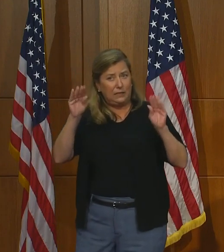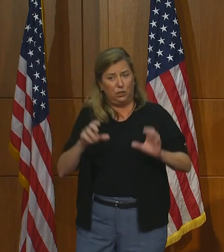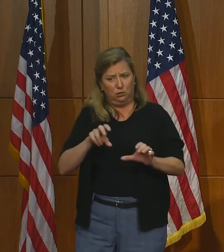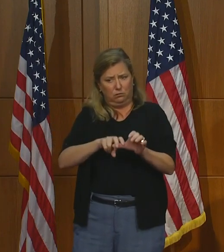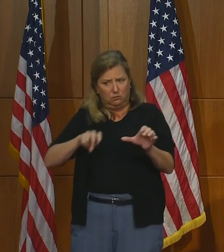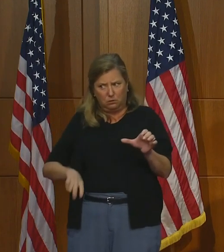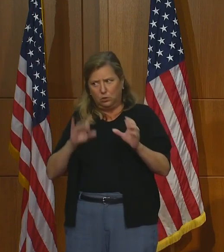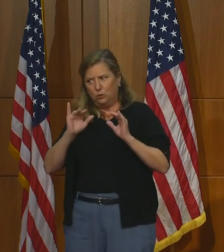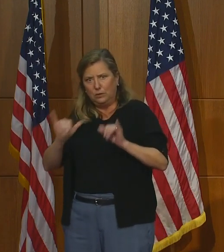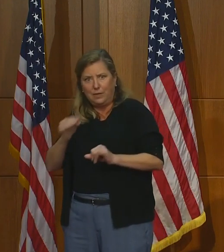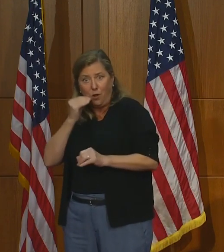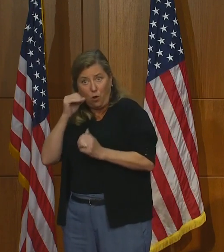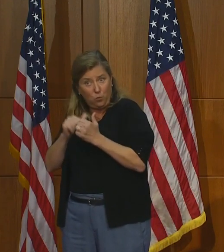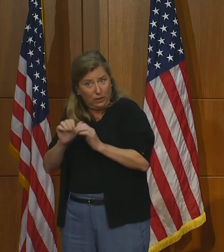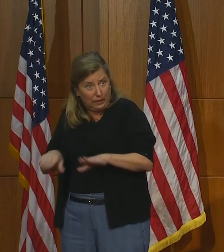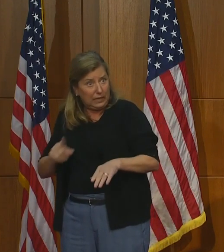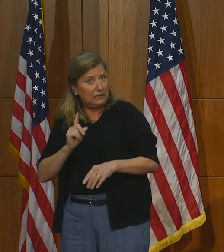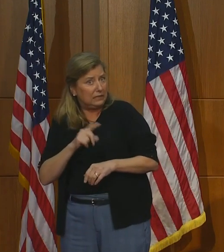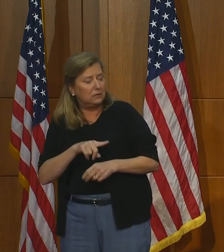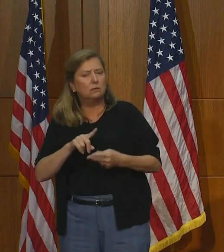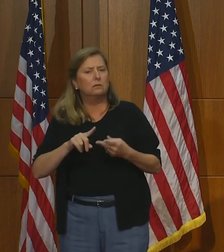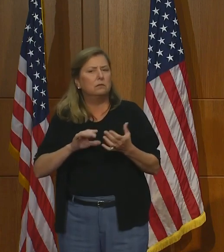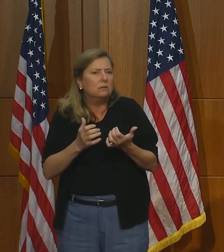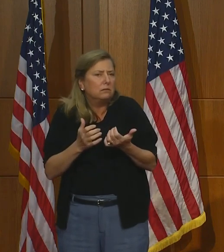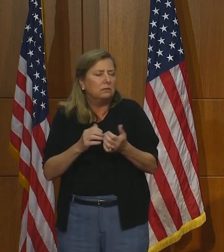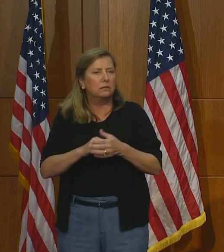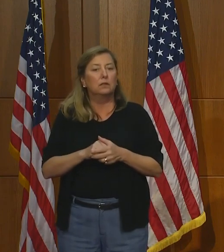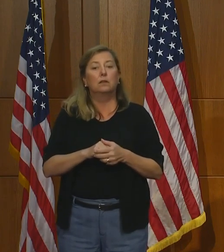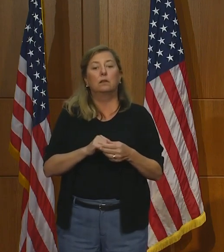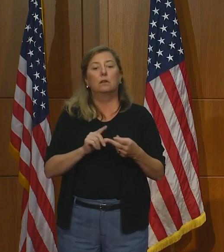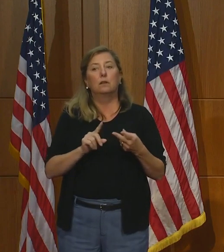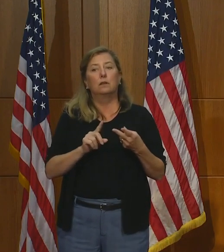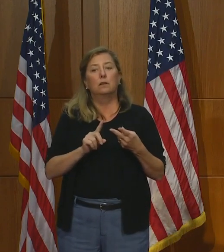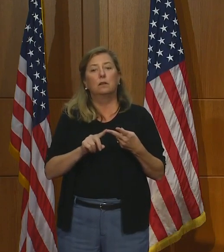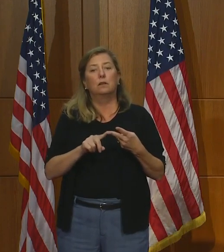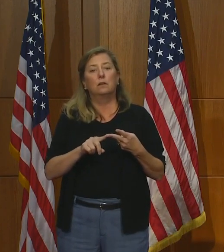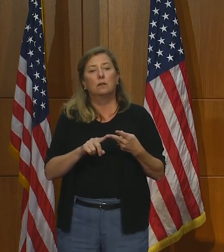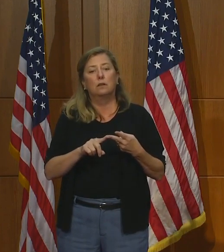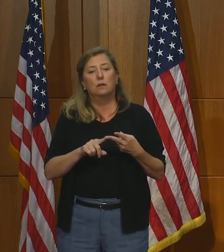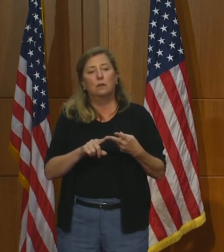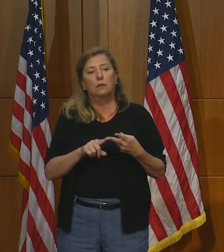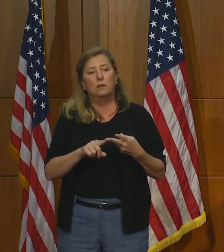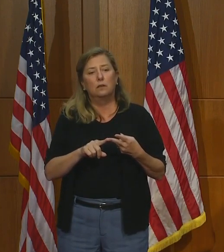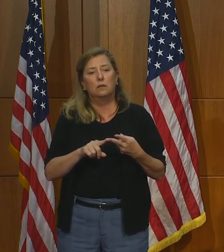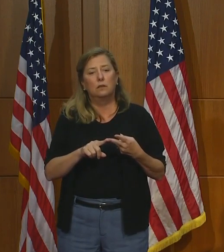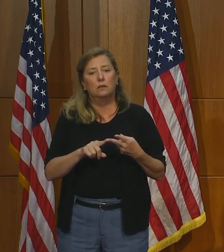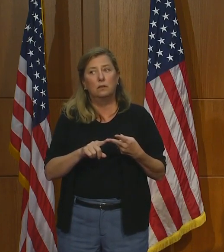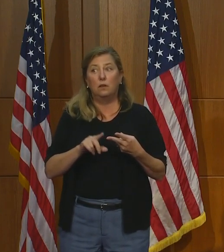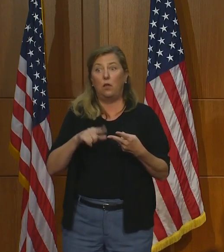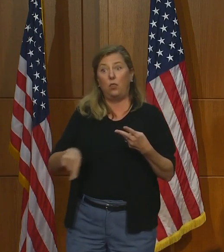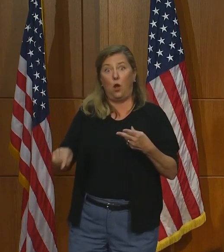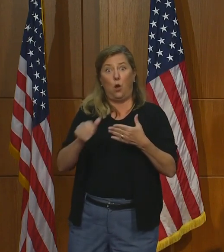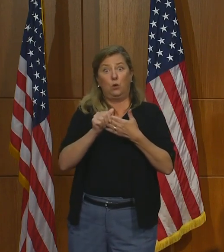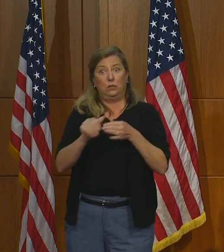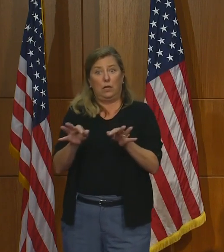WORRIED ABOUT LARGE NUMBERS OF TEACHERS AND LEAVING THEIR JOB AND THEY CAN STAY HOME WITH THEIR KIDS AND HOW CAN WE